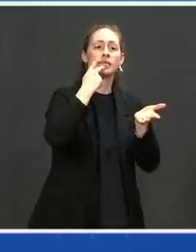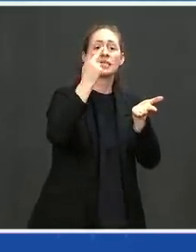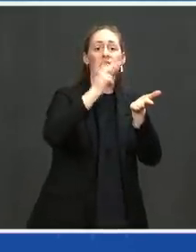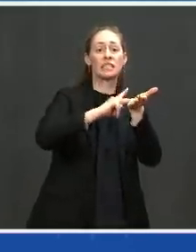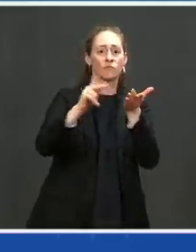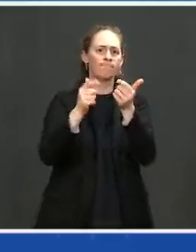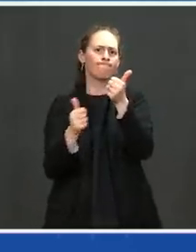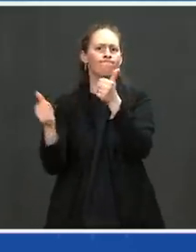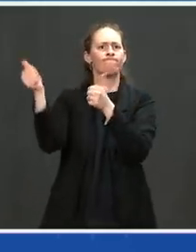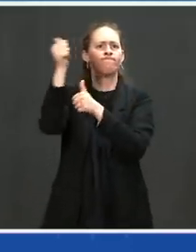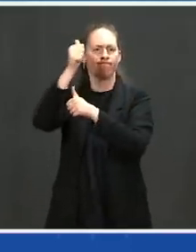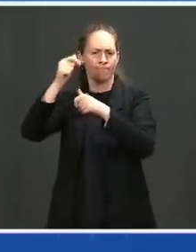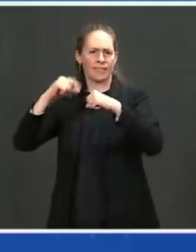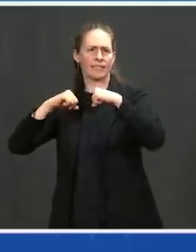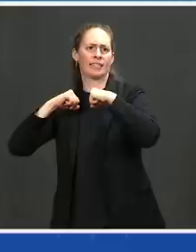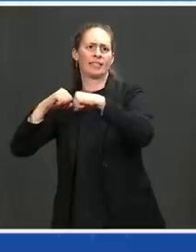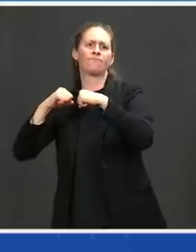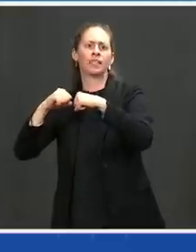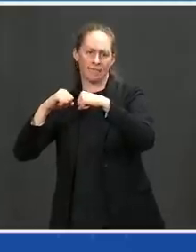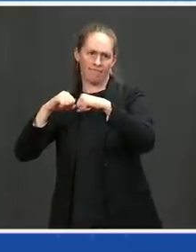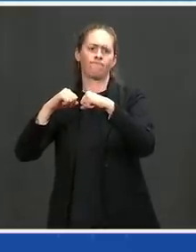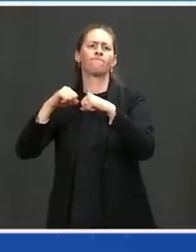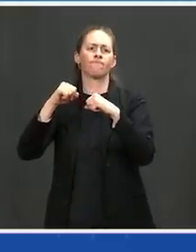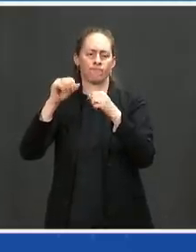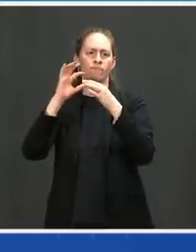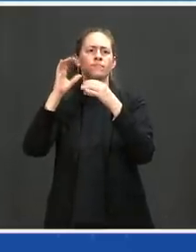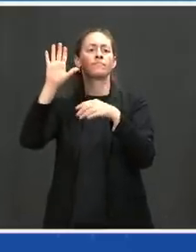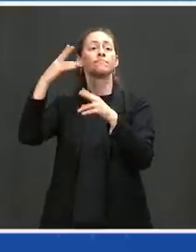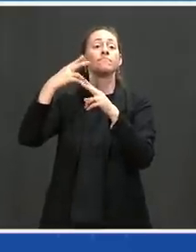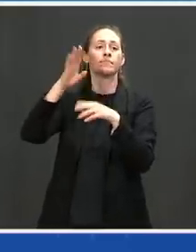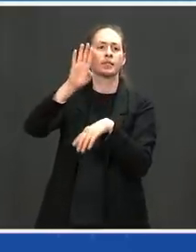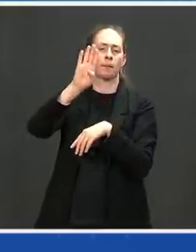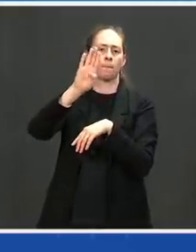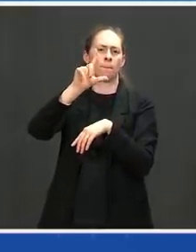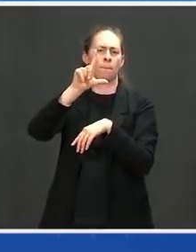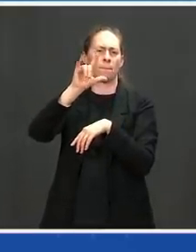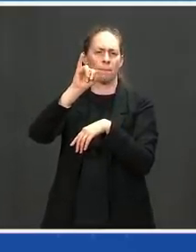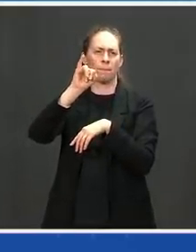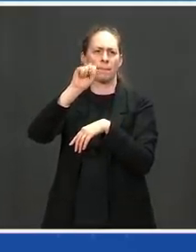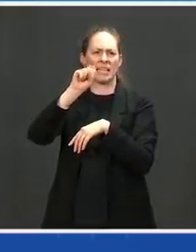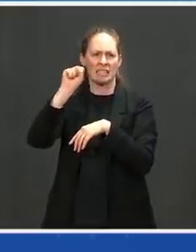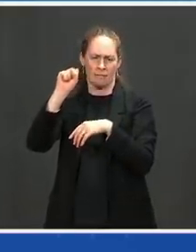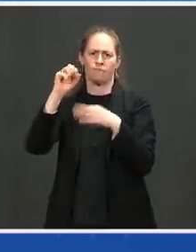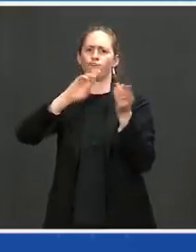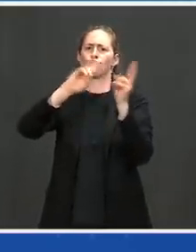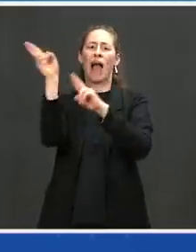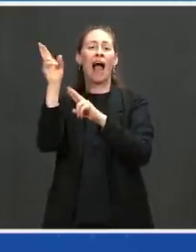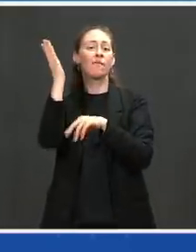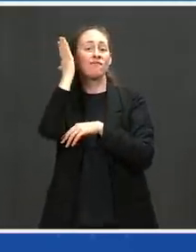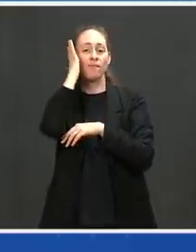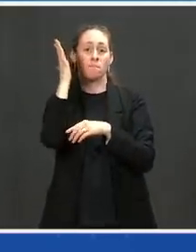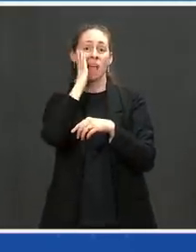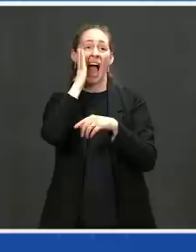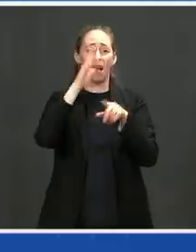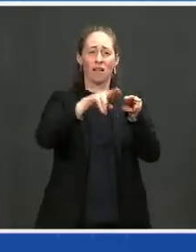5,000 beds be made easily available. Five thousand beds on the Texas border.